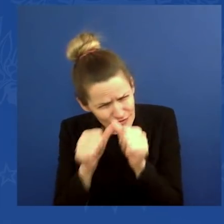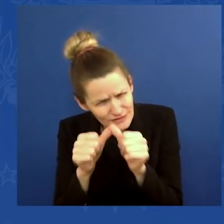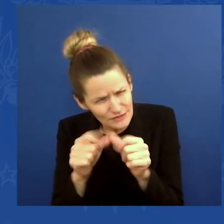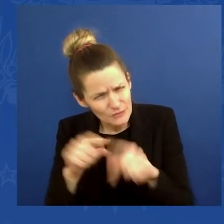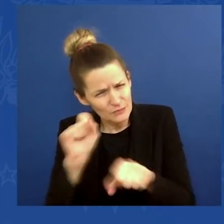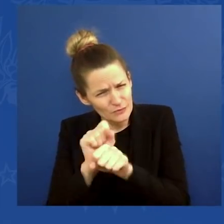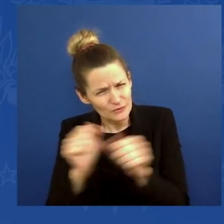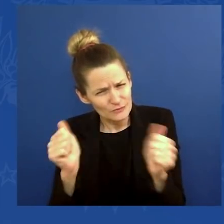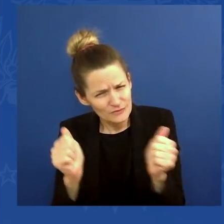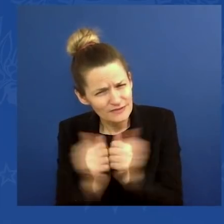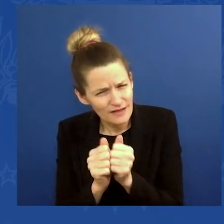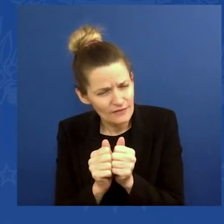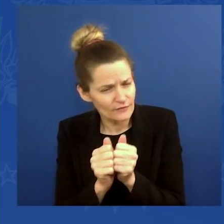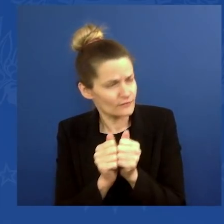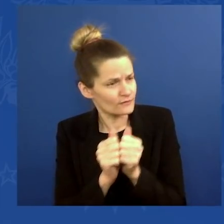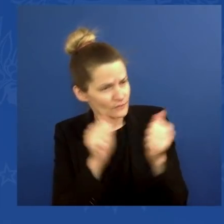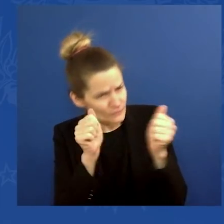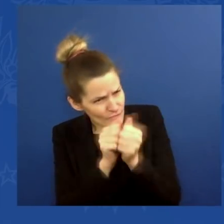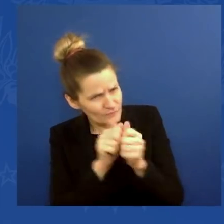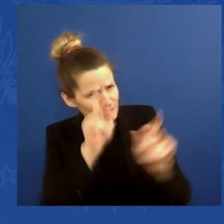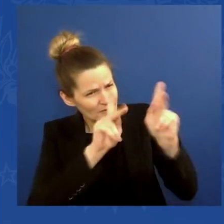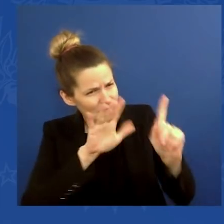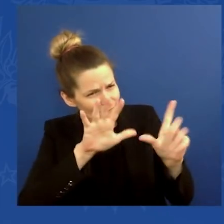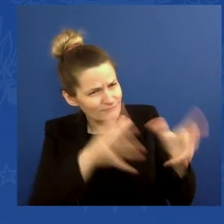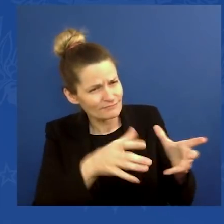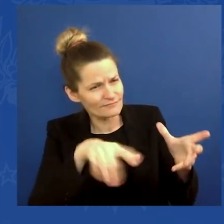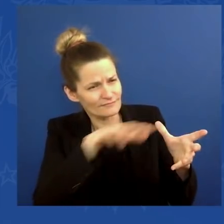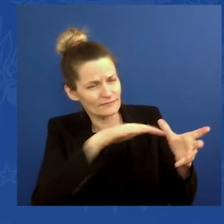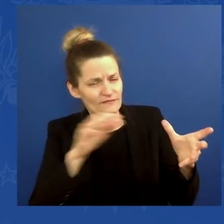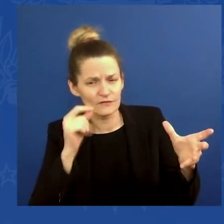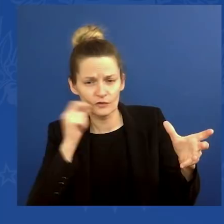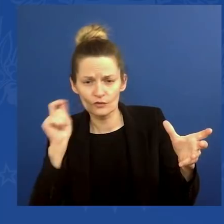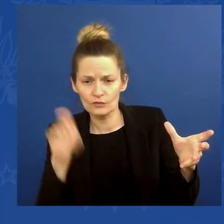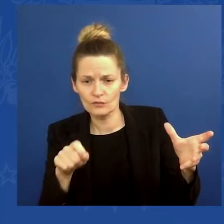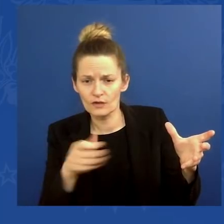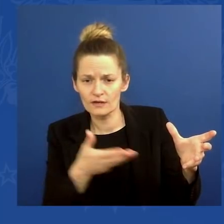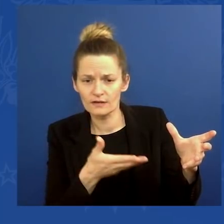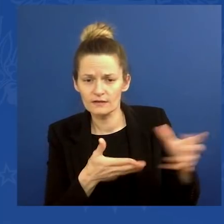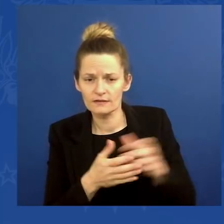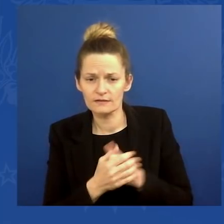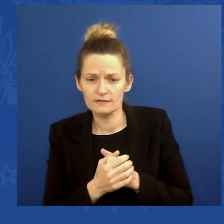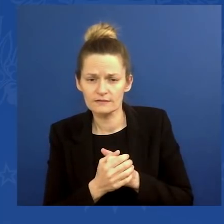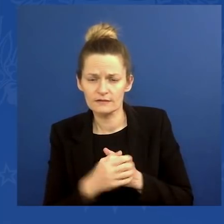to help the people of Ukraine in a way that is unifying and not dictating.